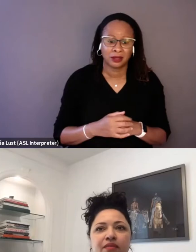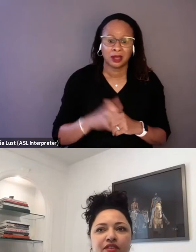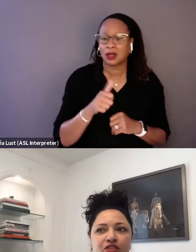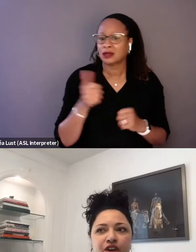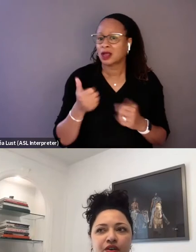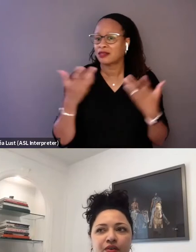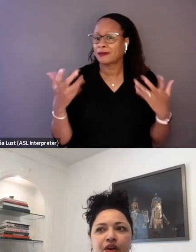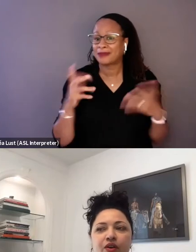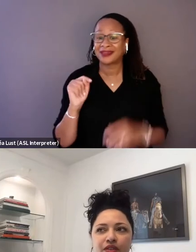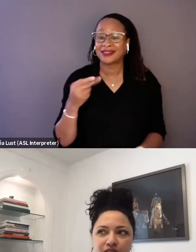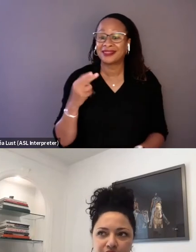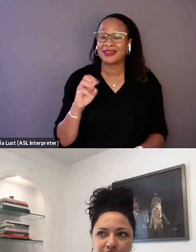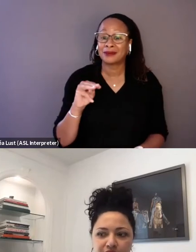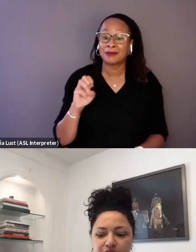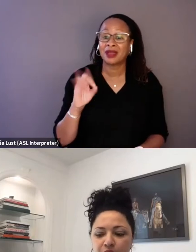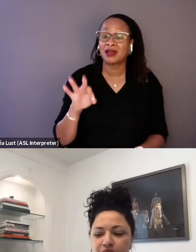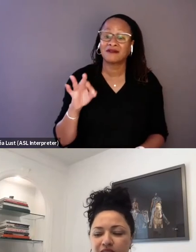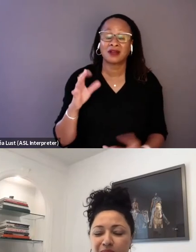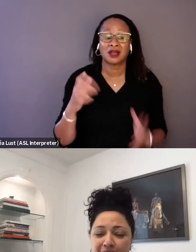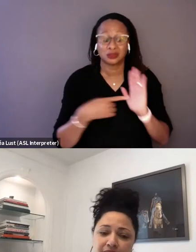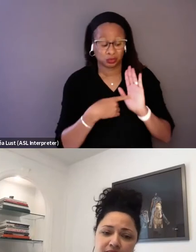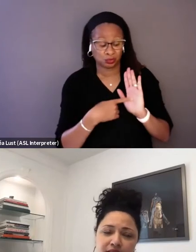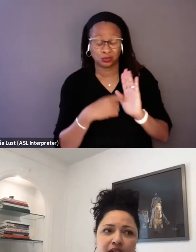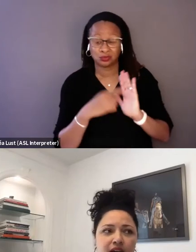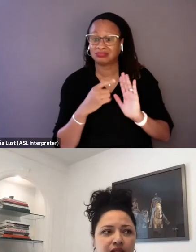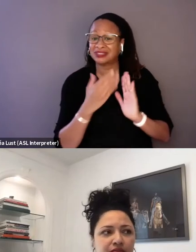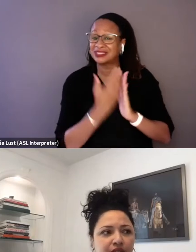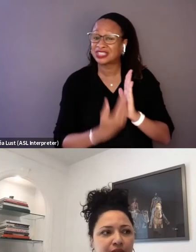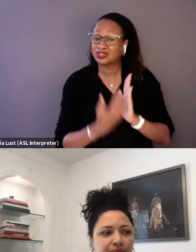of this show or the series was this balance of joy